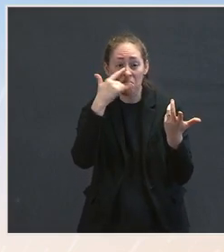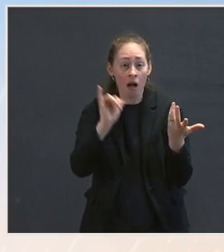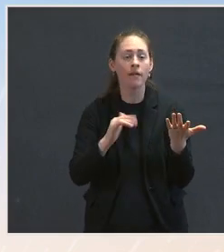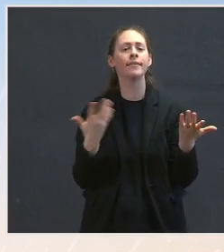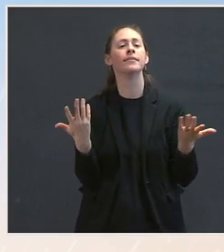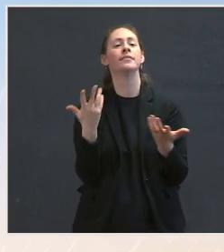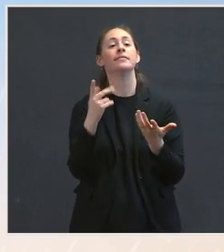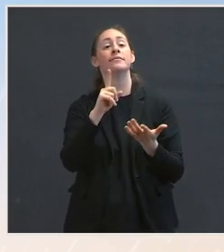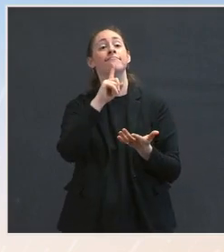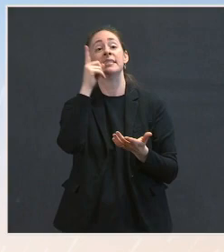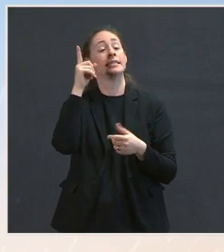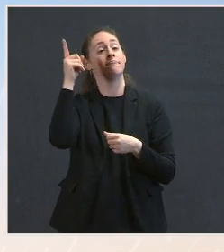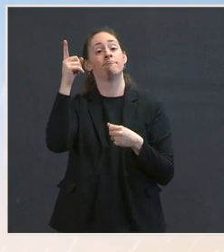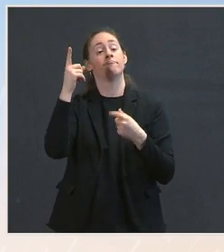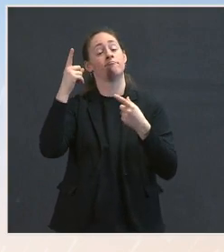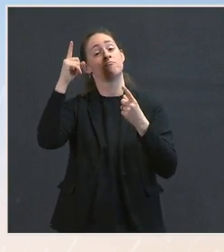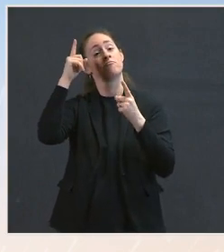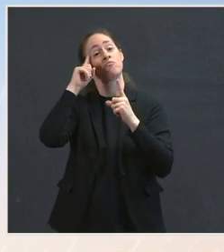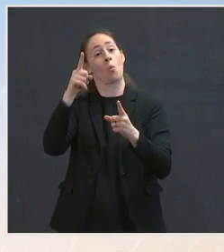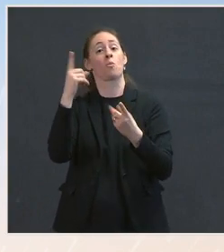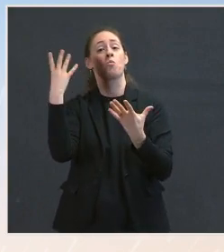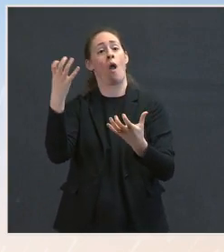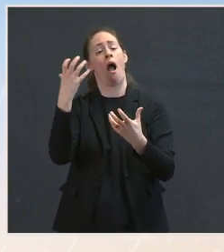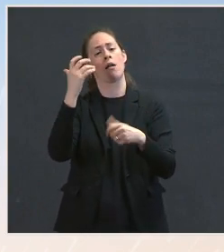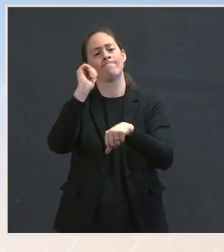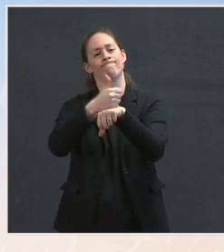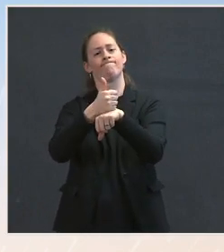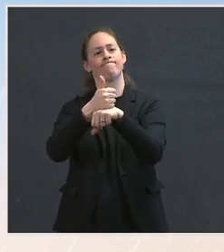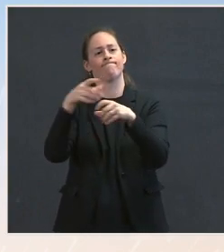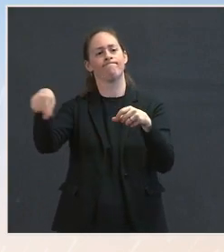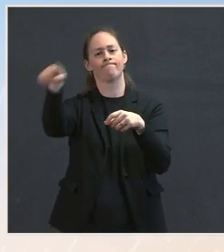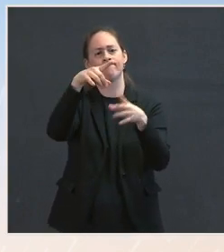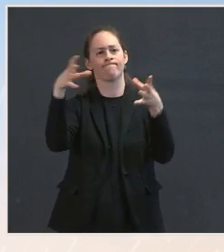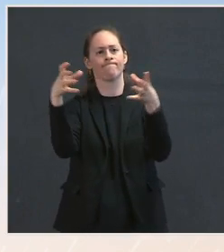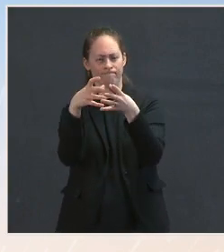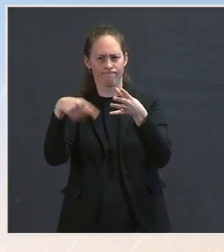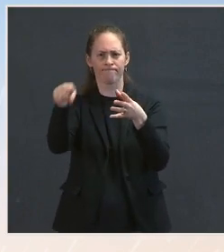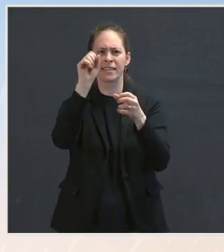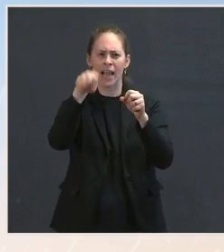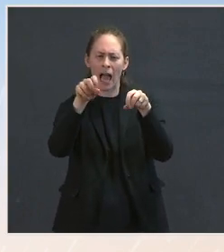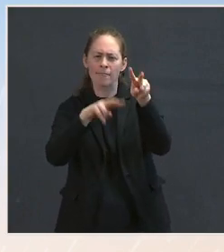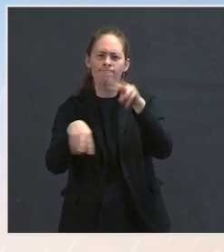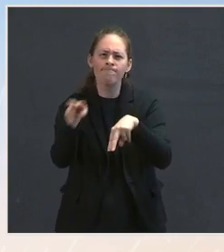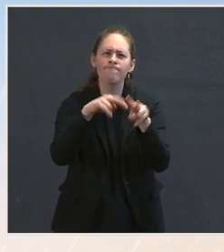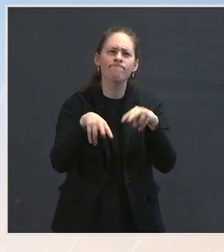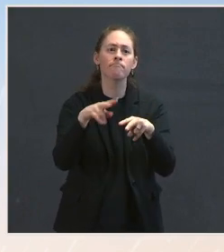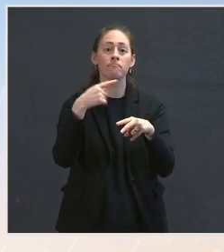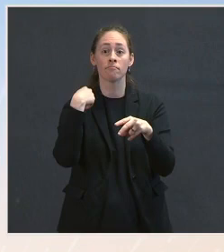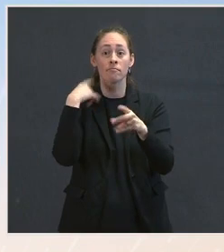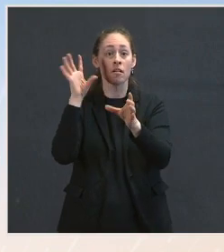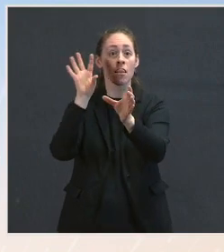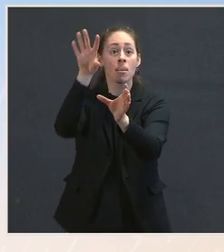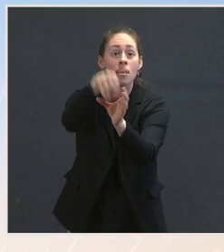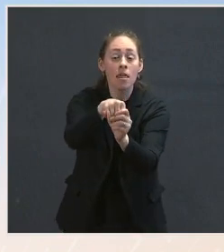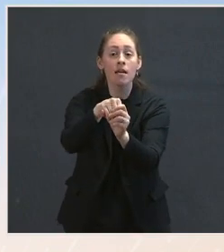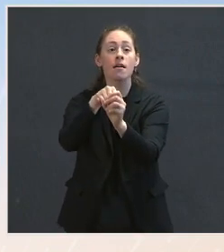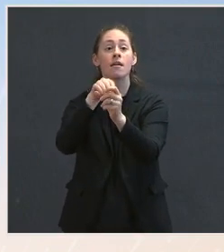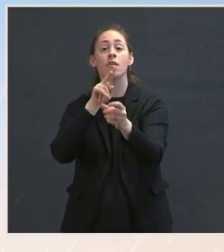to do a comprehensive review was so that he wasn't looking at it, and we weren't looking at it, through the prism of one event versus another event,